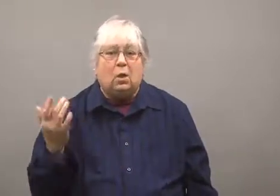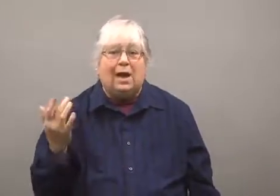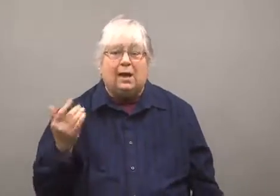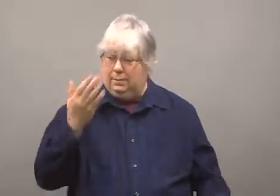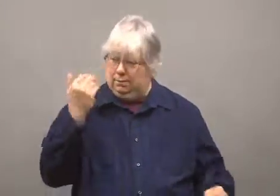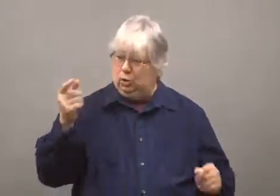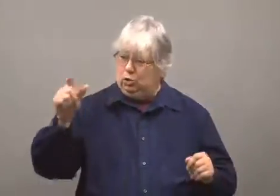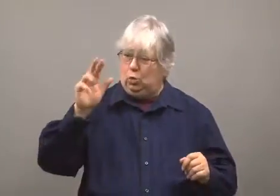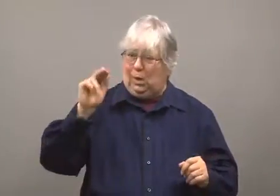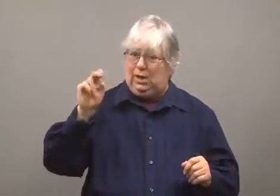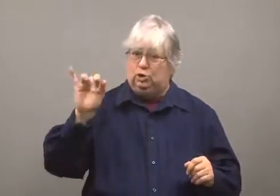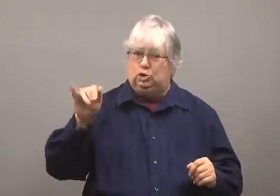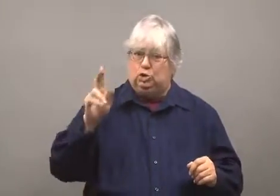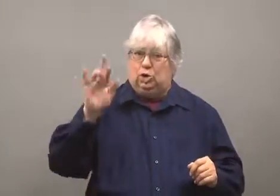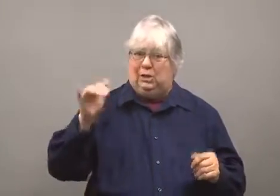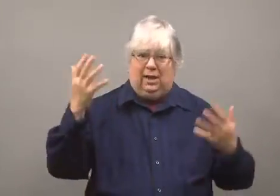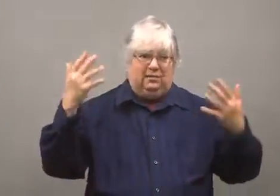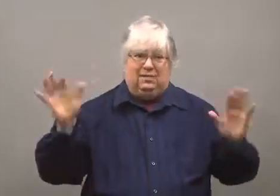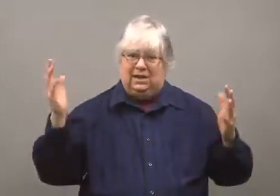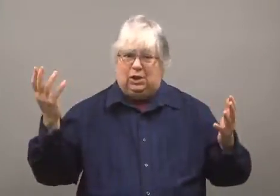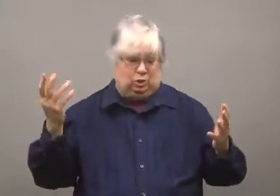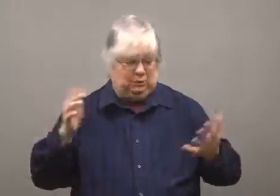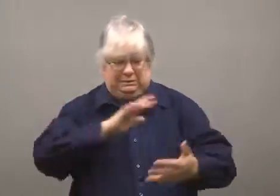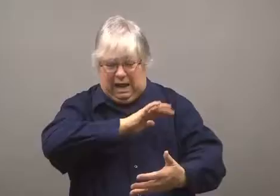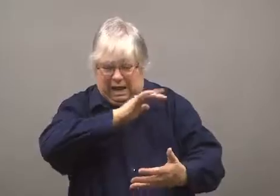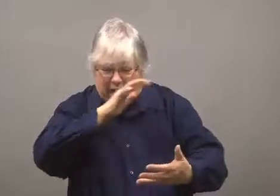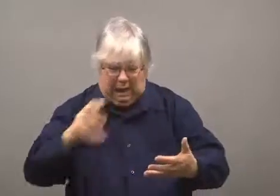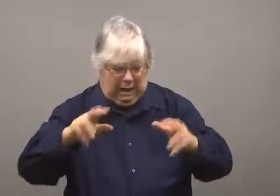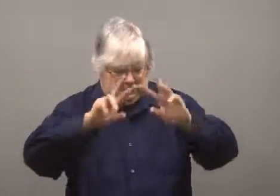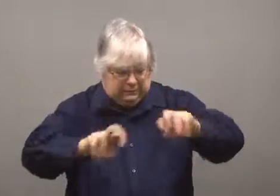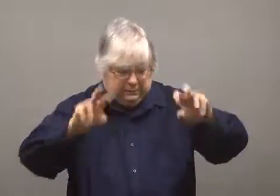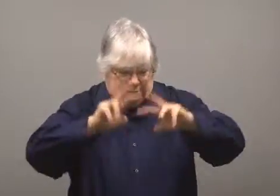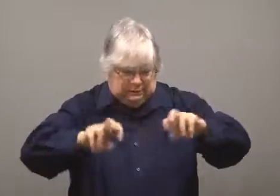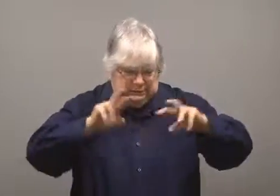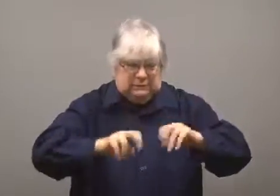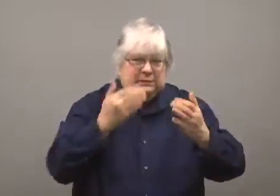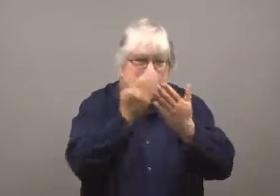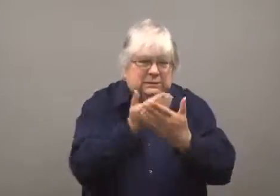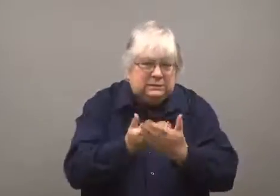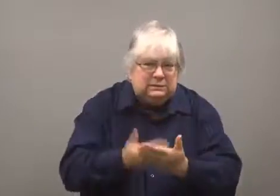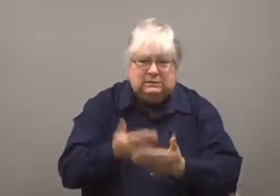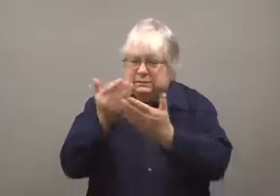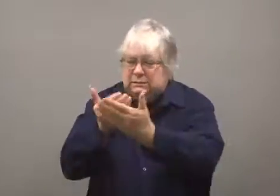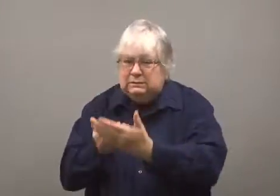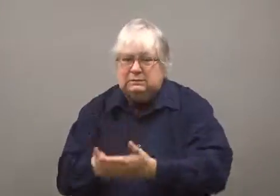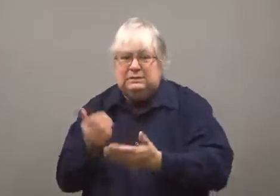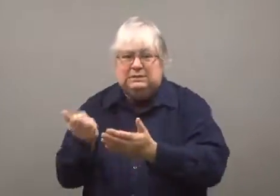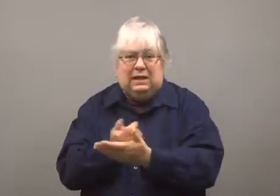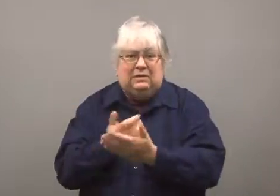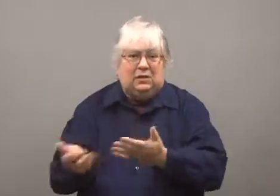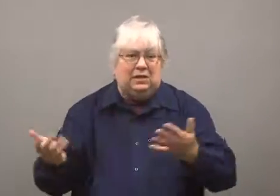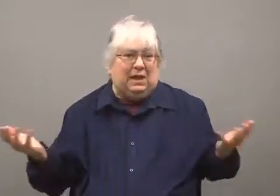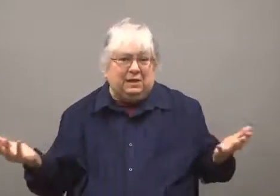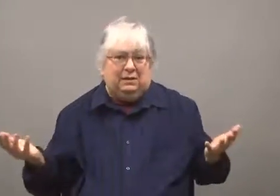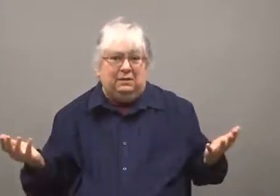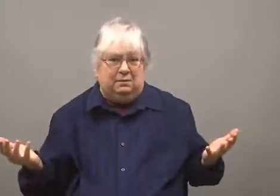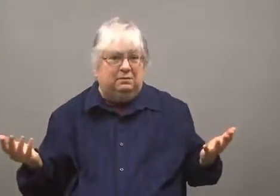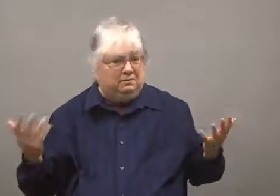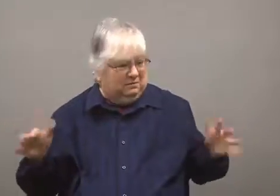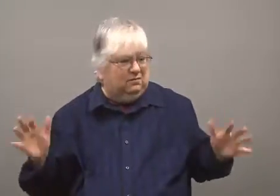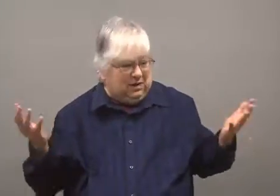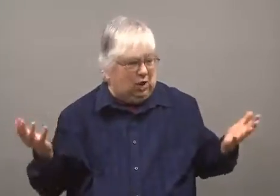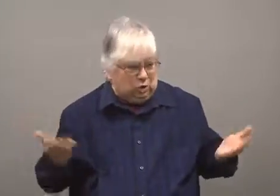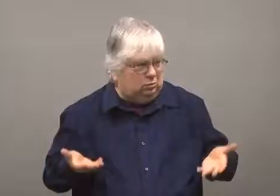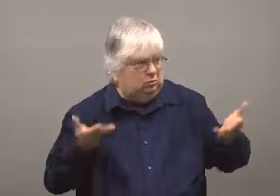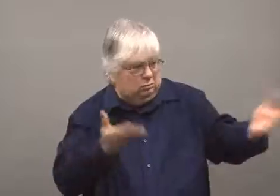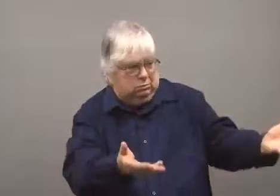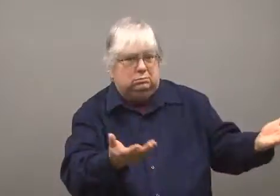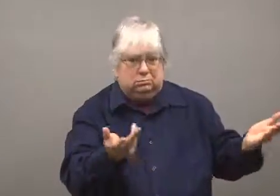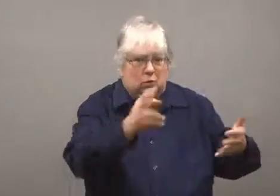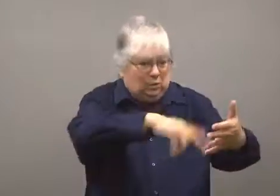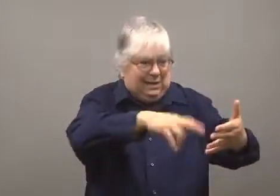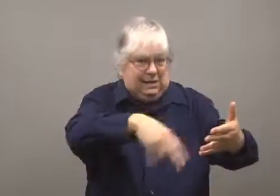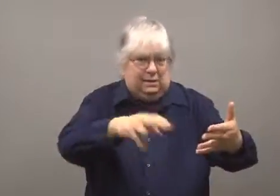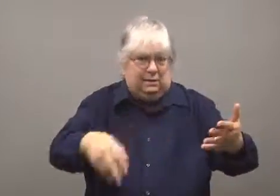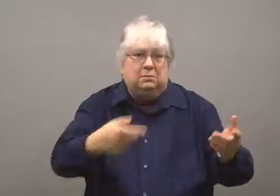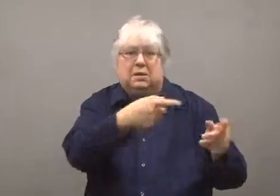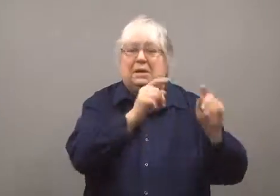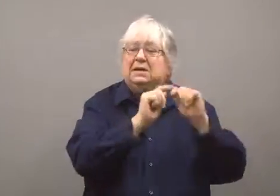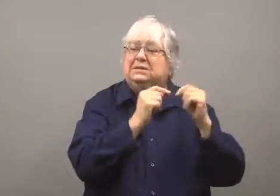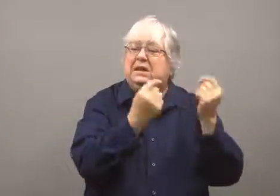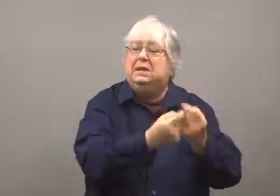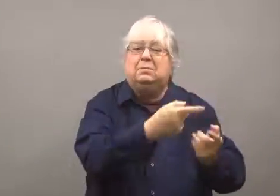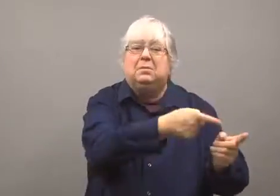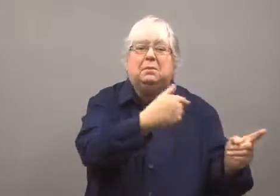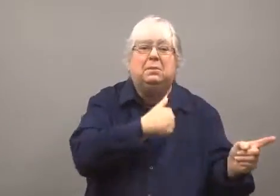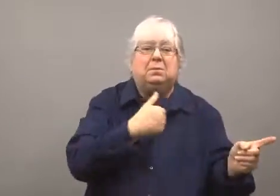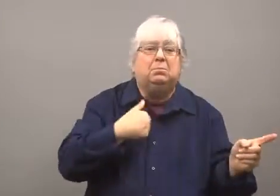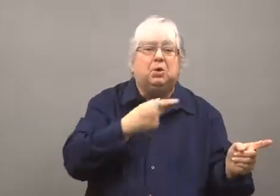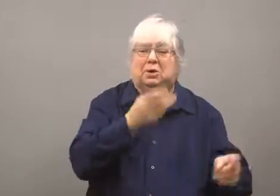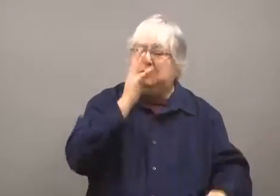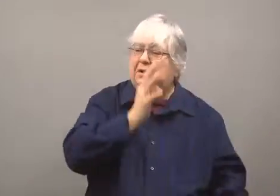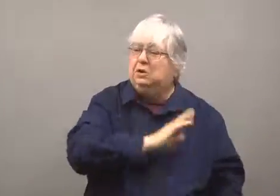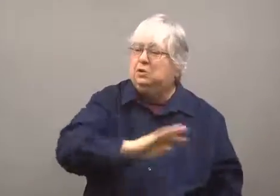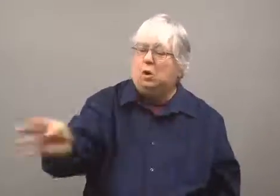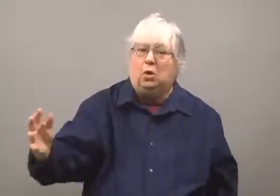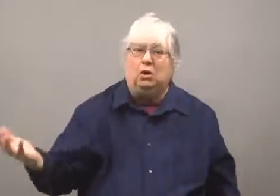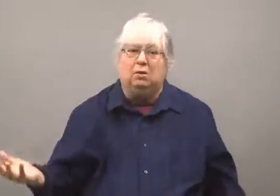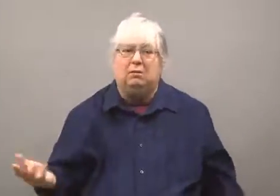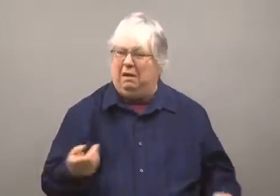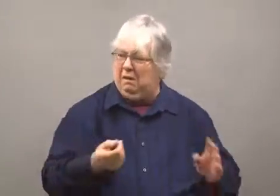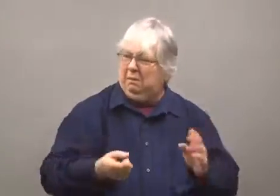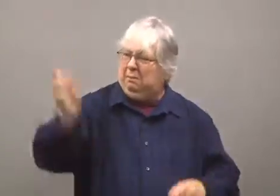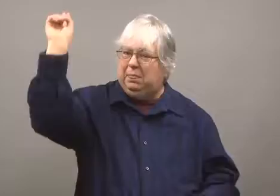They said the grand jury went through a huge pile of evidence,